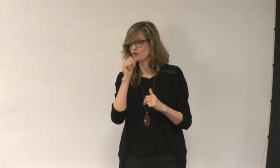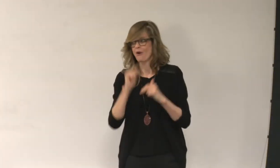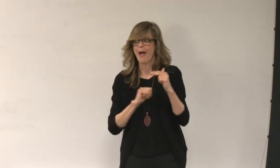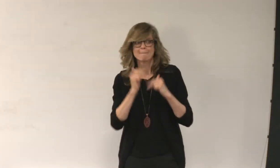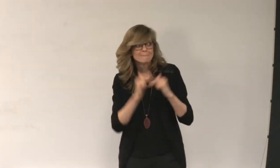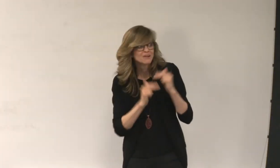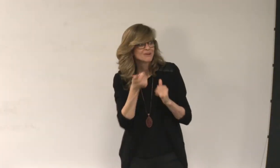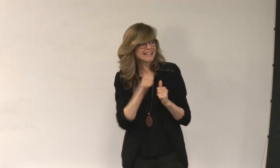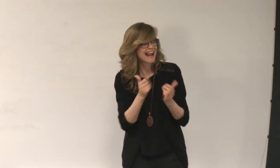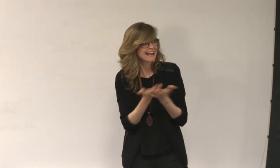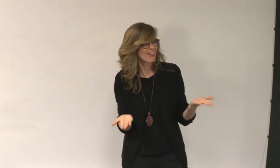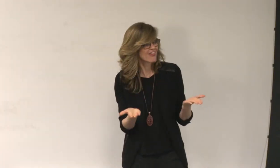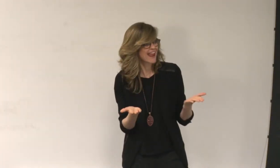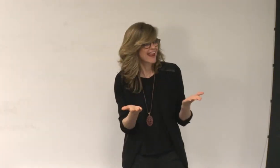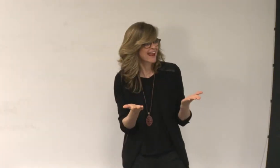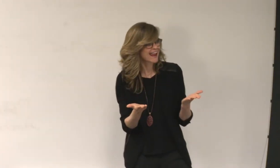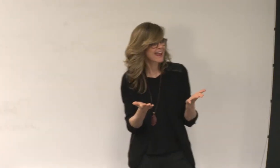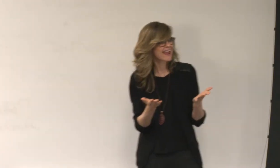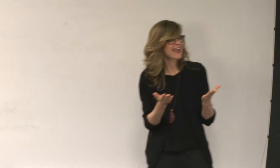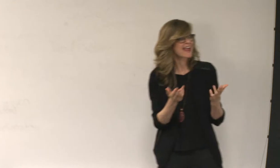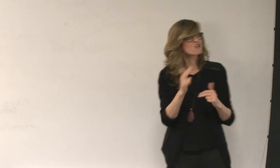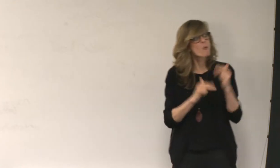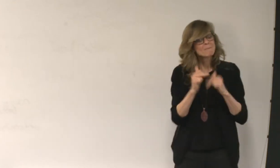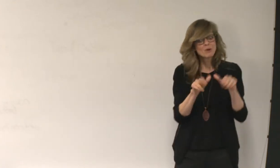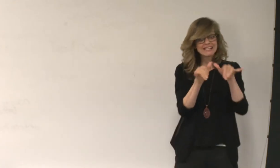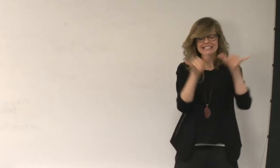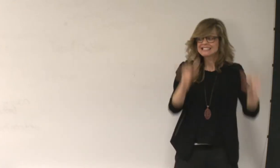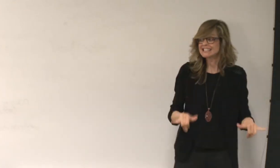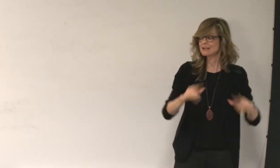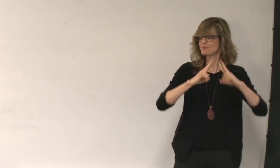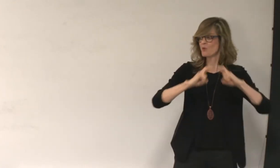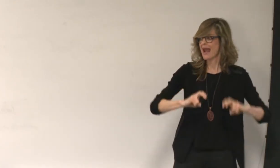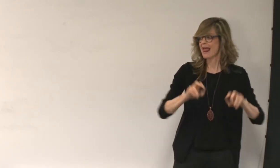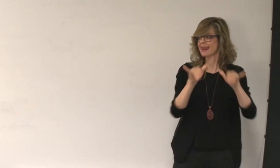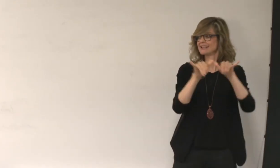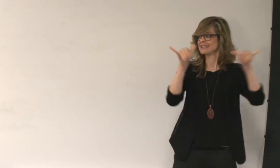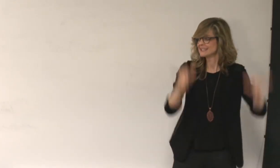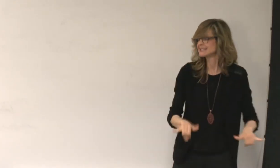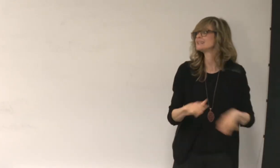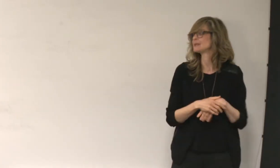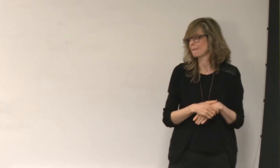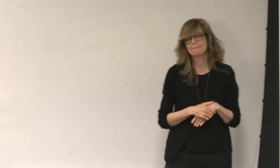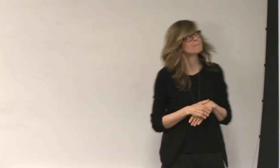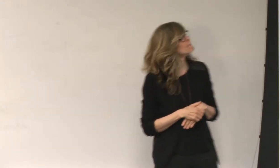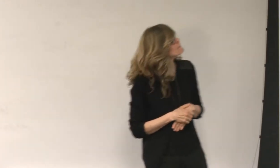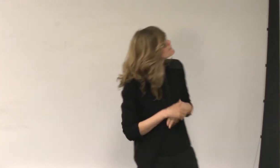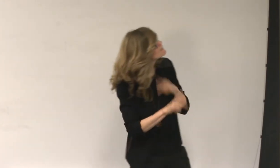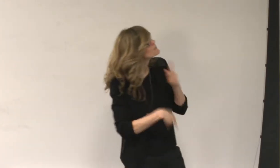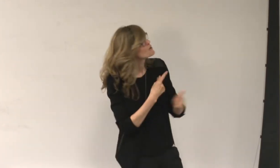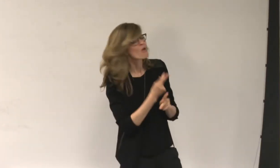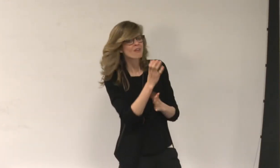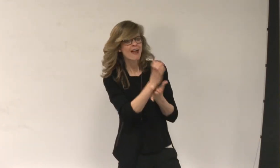YOU DON'T BUILD ANYTHING WITH INDUSTRIAL ENGINEERING. YOU BUILD A SYSTEM TO ANALYZE ANOTHER SYSTEM.